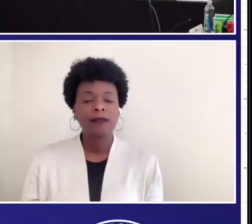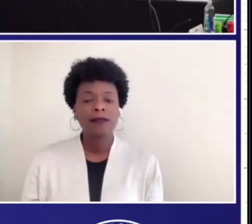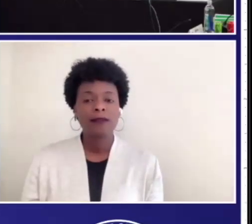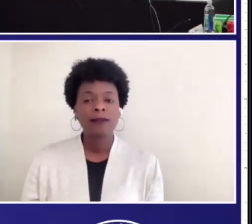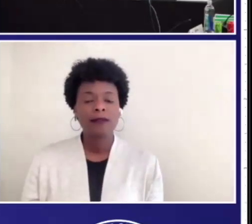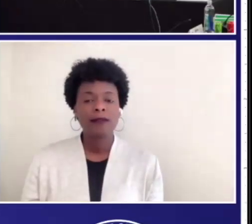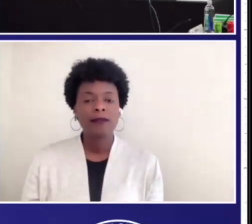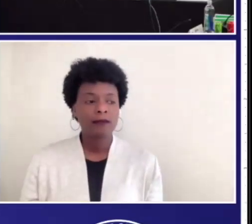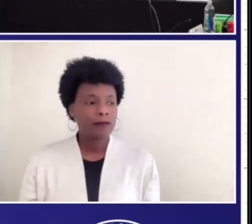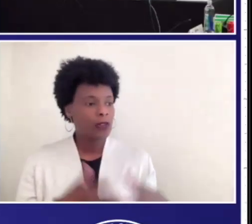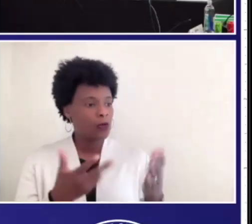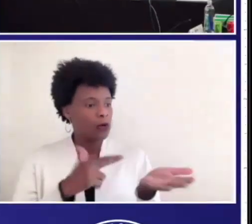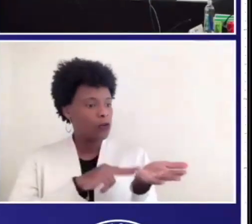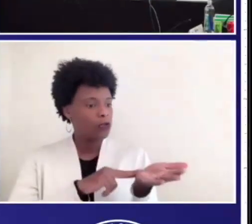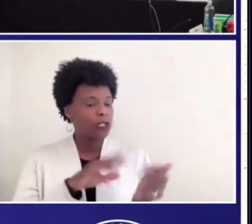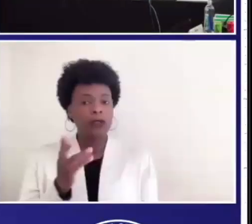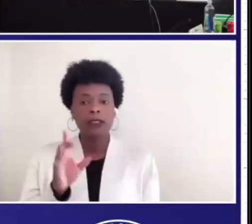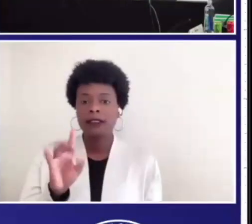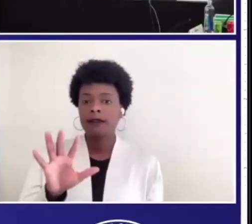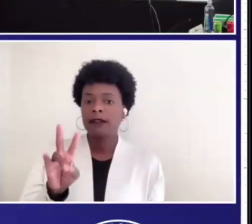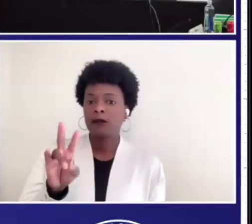So you would like a pulse check on 685.208?